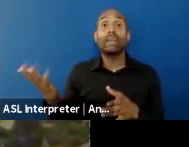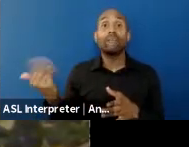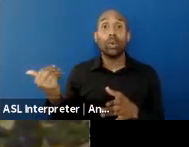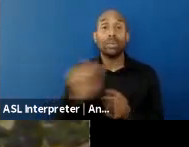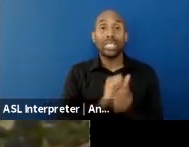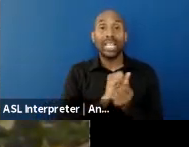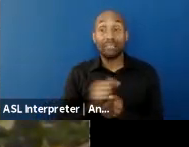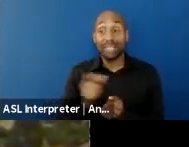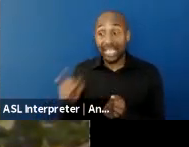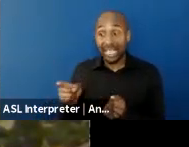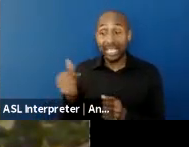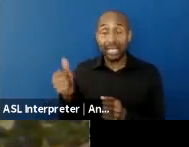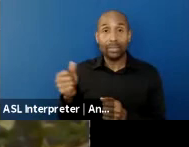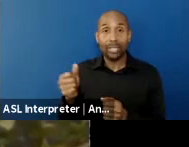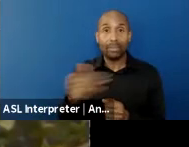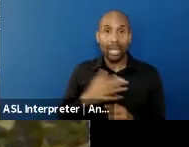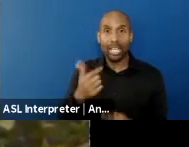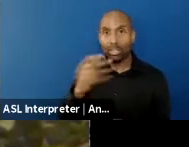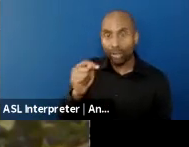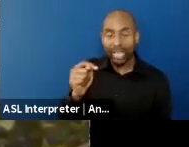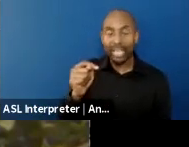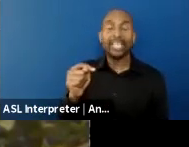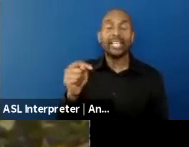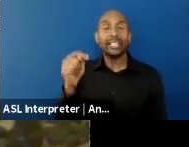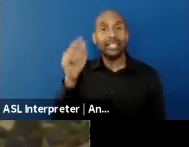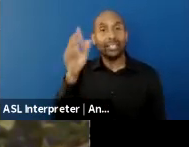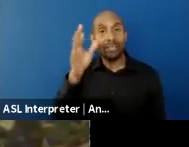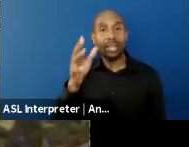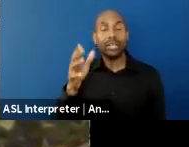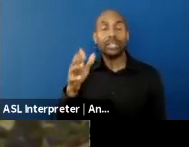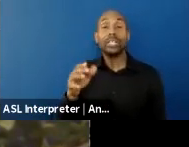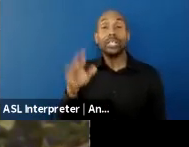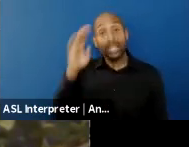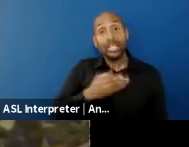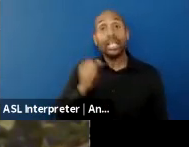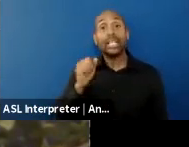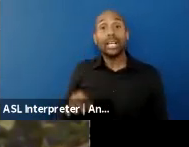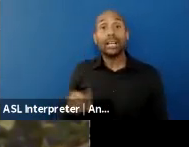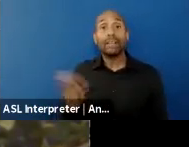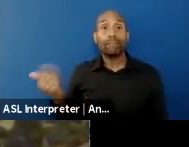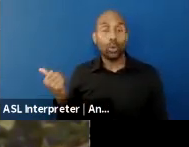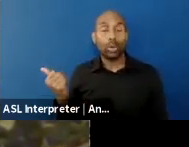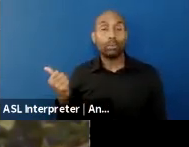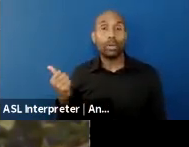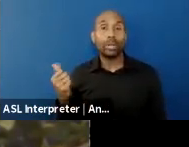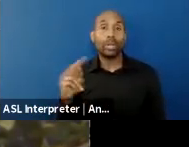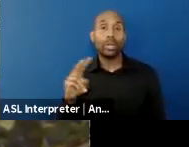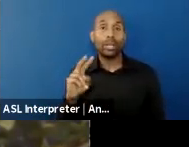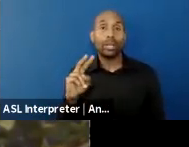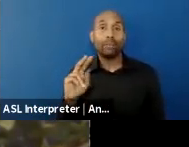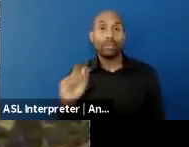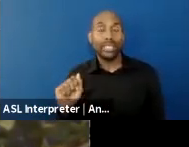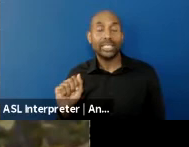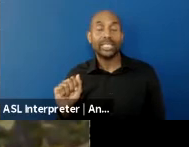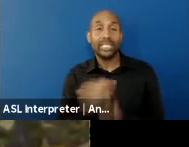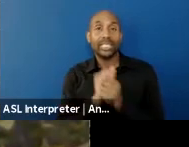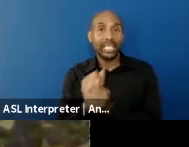He was a son of former slaves.